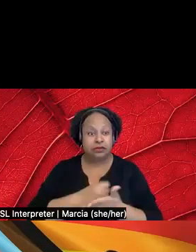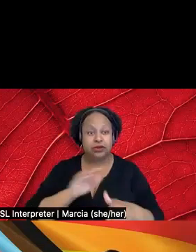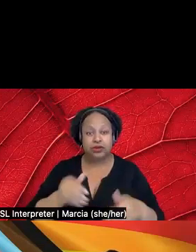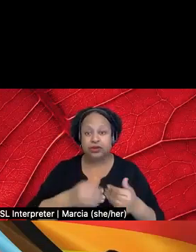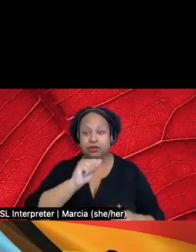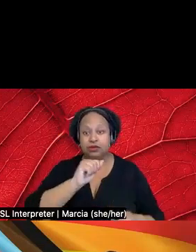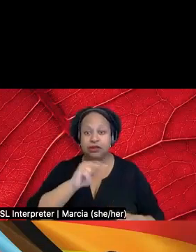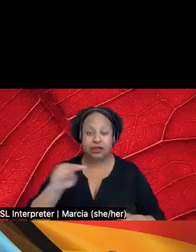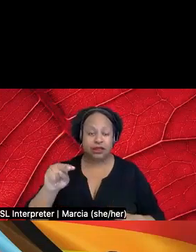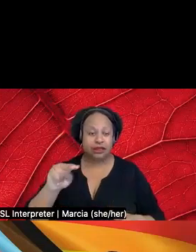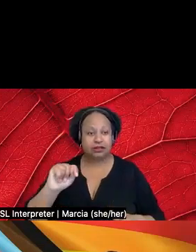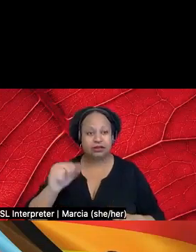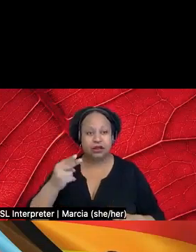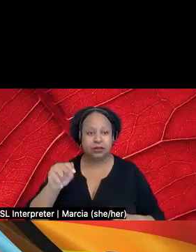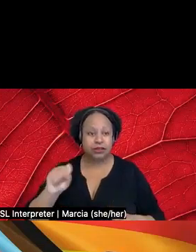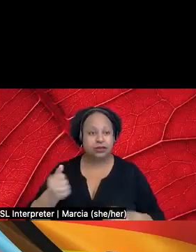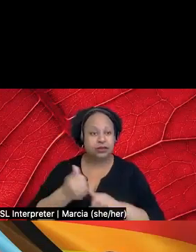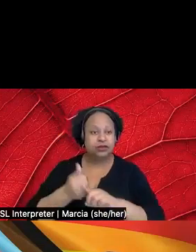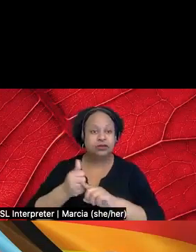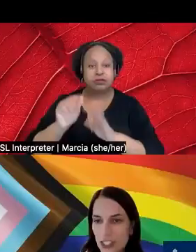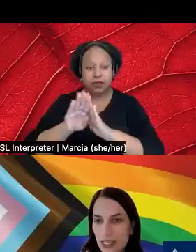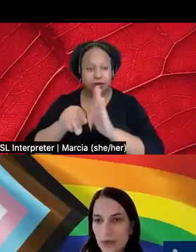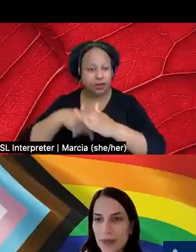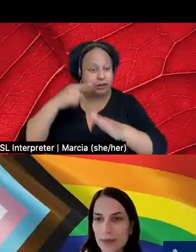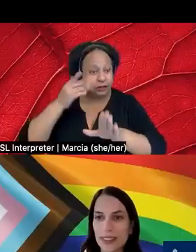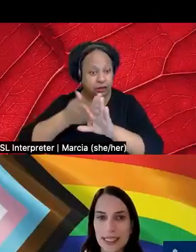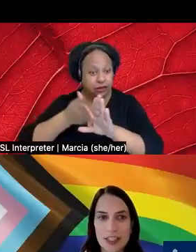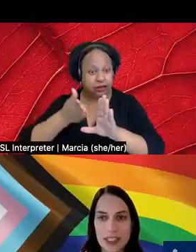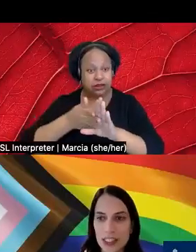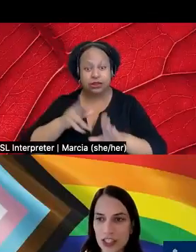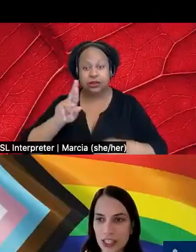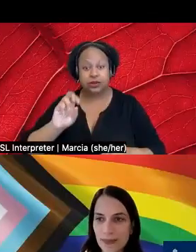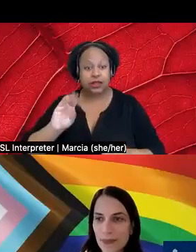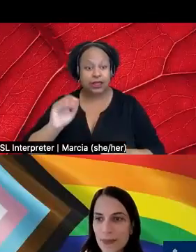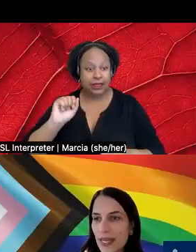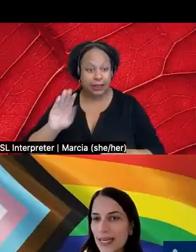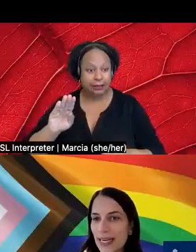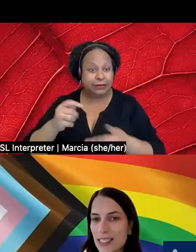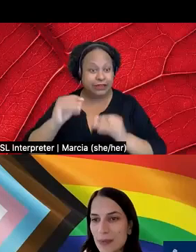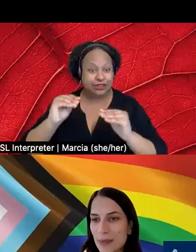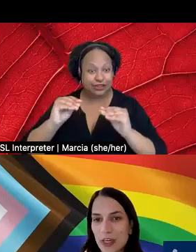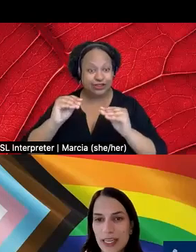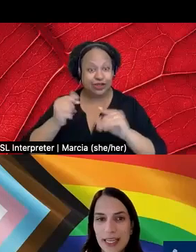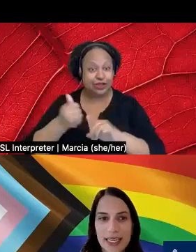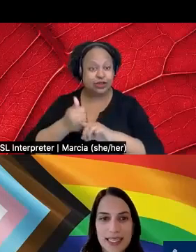Anne Thomas has a background in psychology and rehabilitation teaching and has been working in